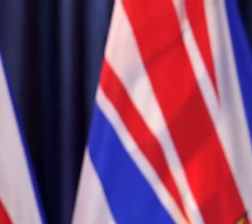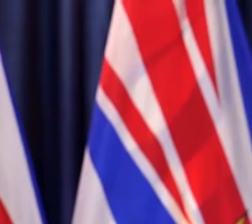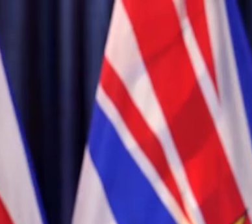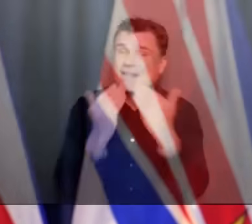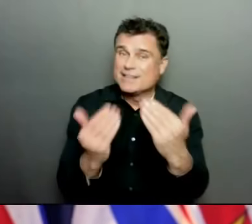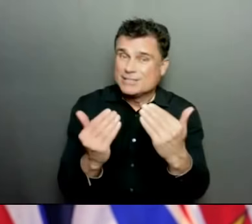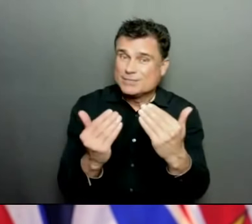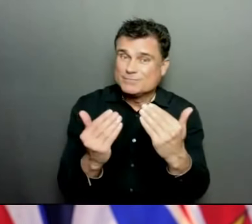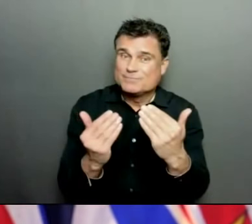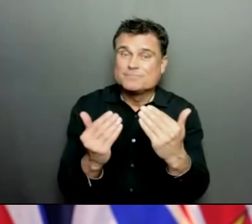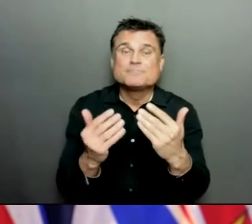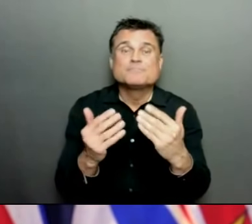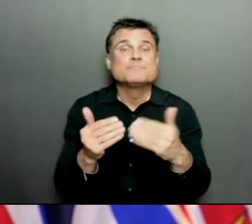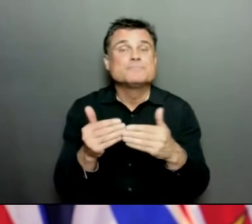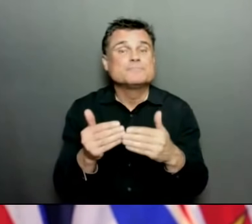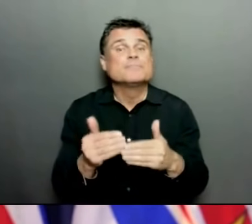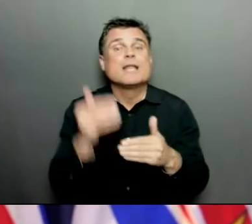Thank you very much, we are happy to take your questions.